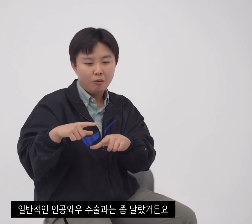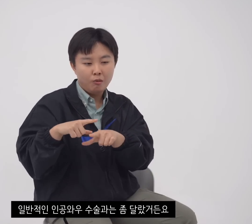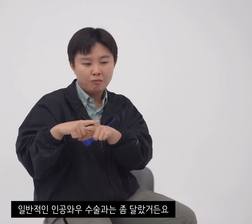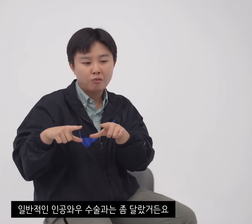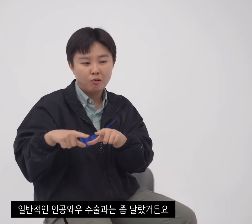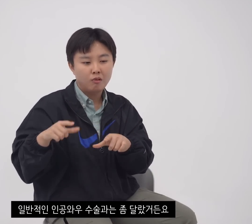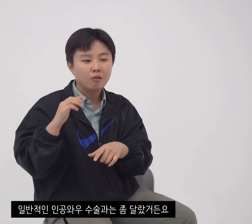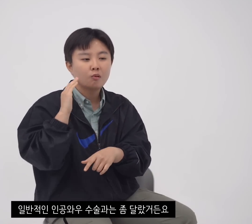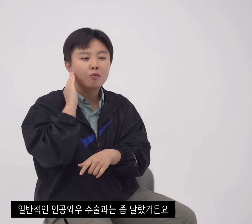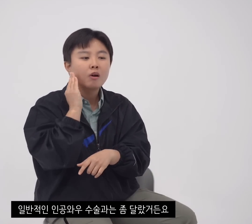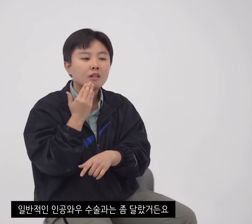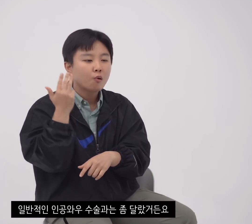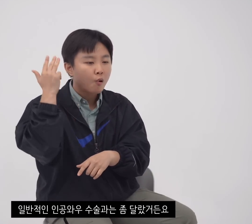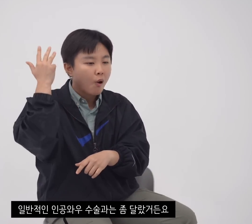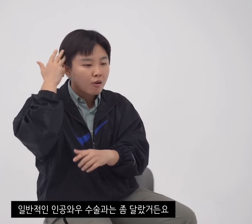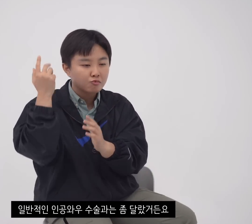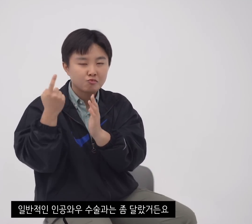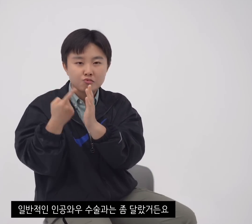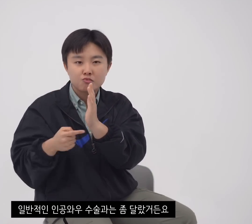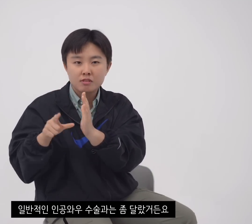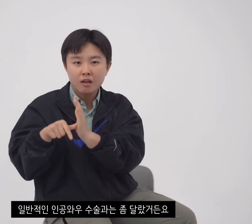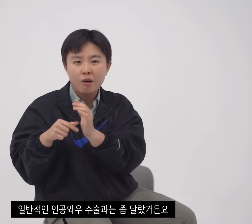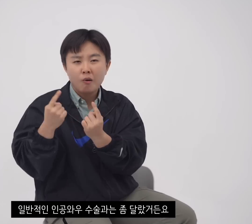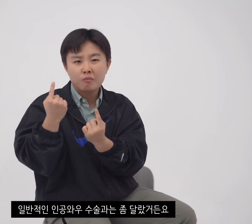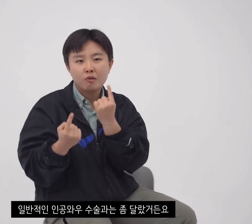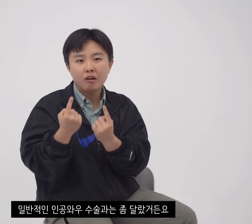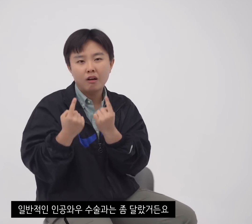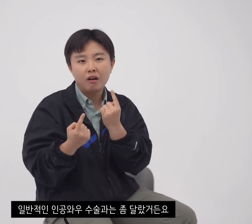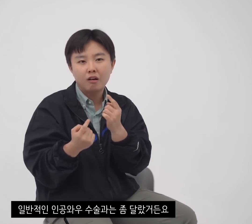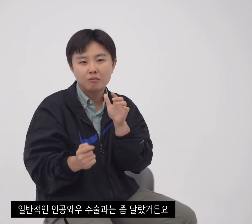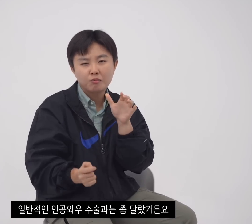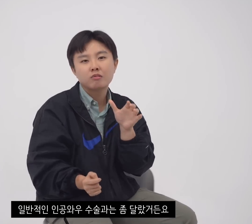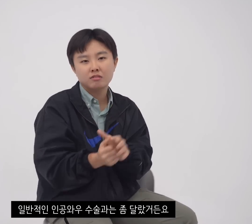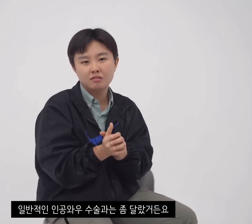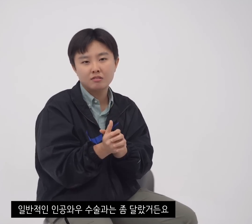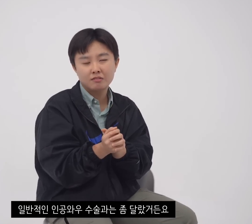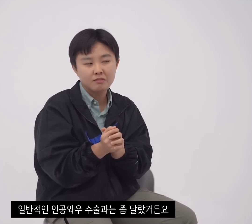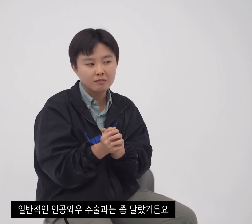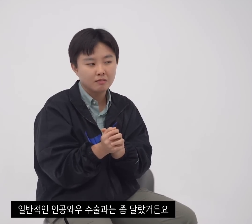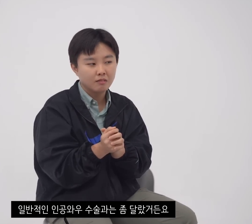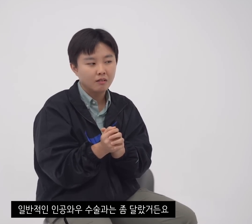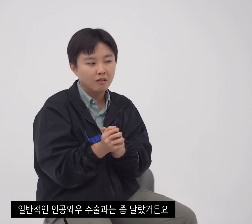a normal cochlear implant. It was a little different from surgery.